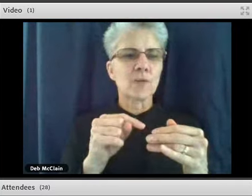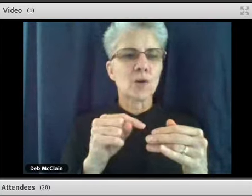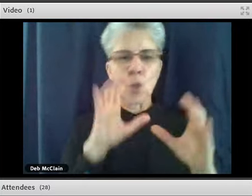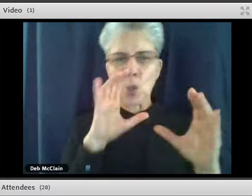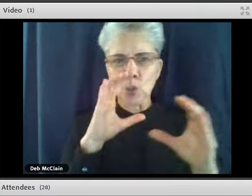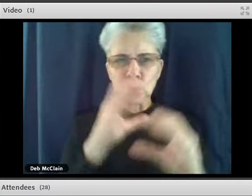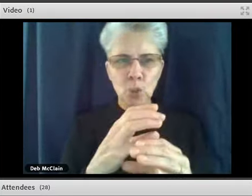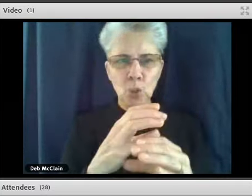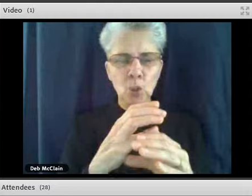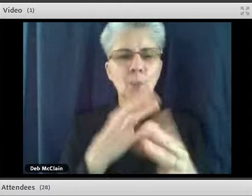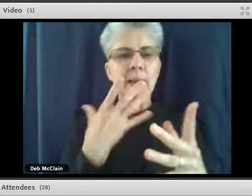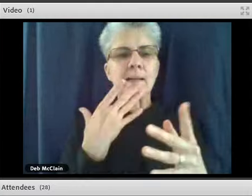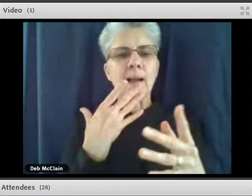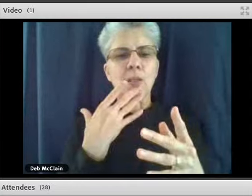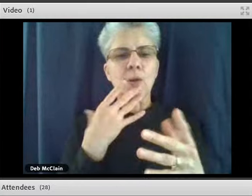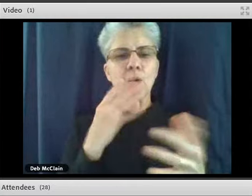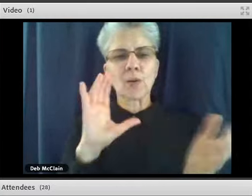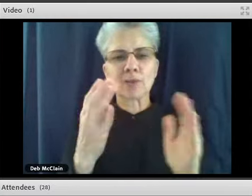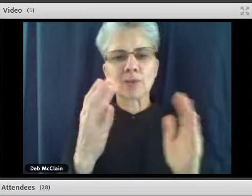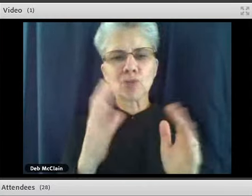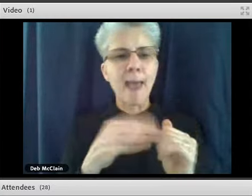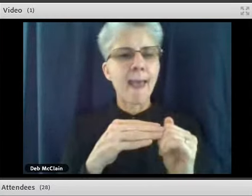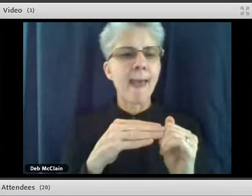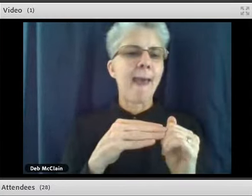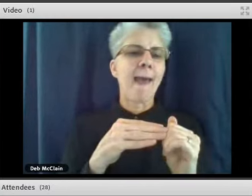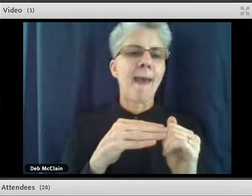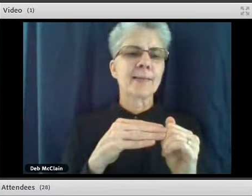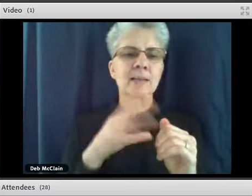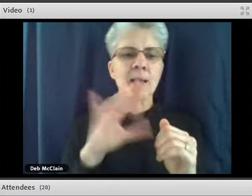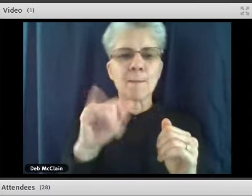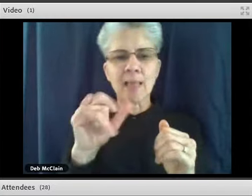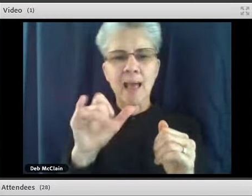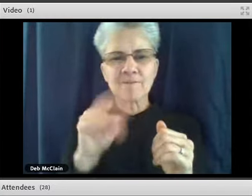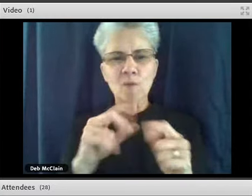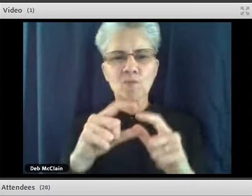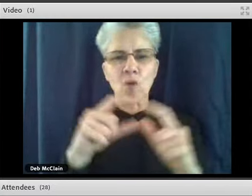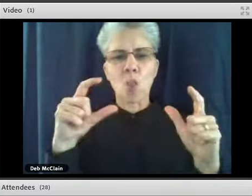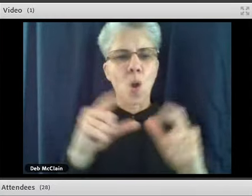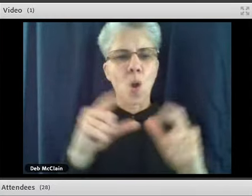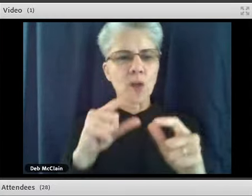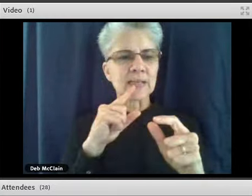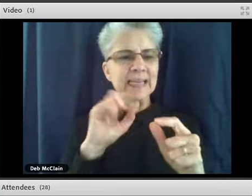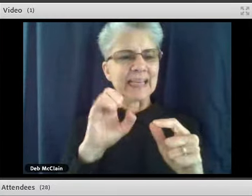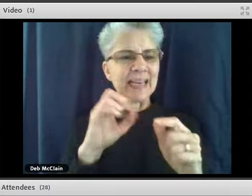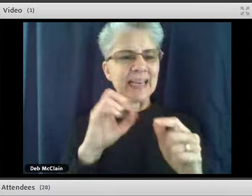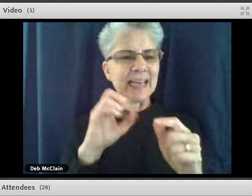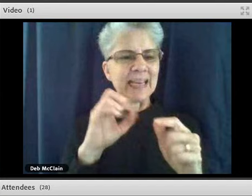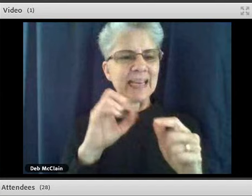Voiceover, Zoom and color contrast settings. You can make font larger. You can also use e-book readers.